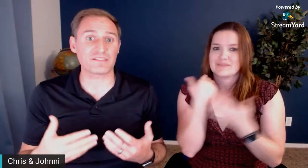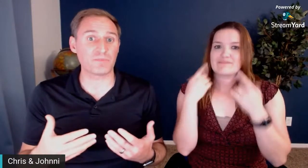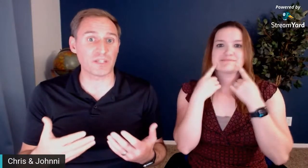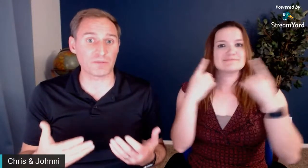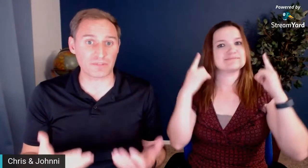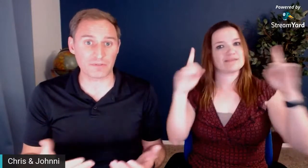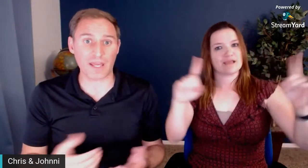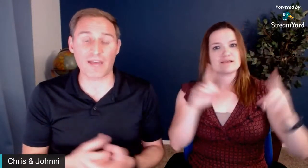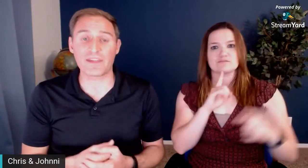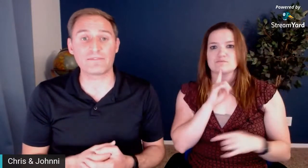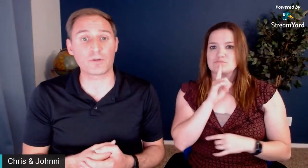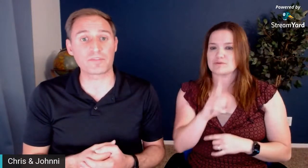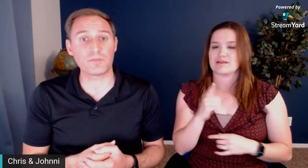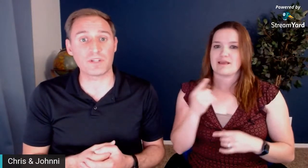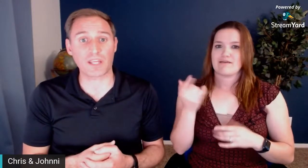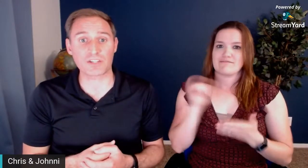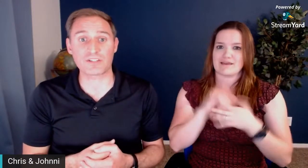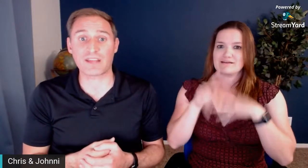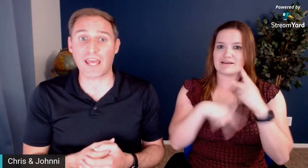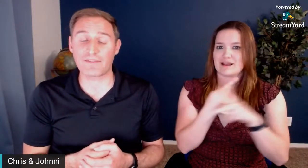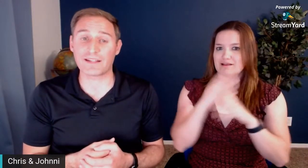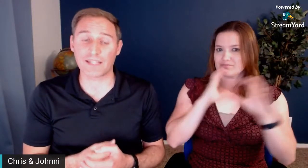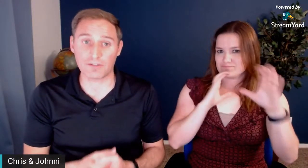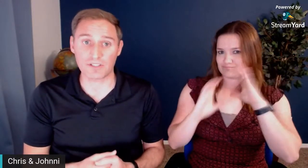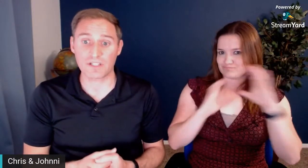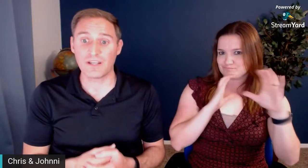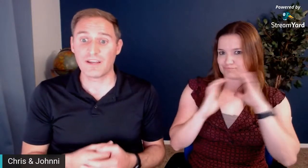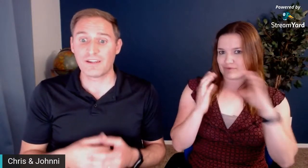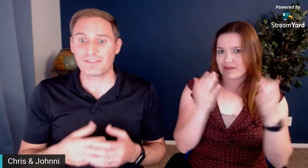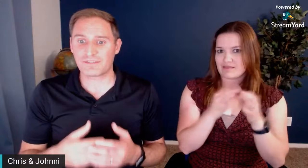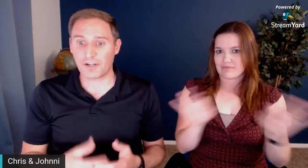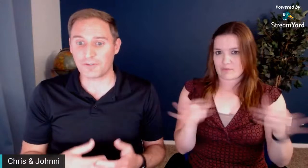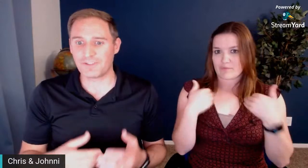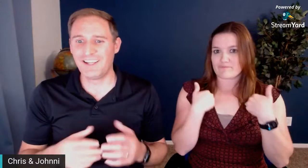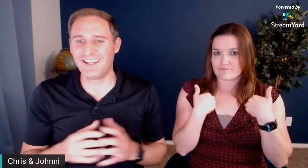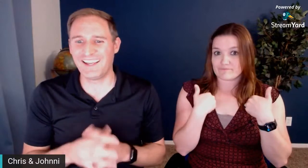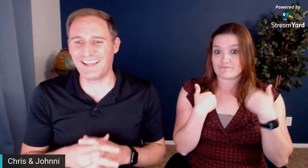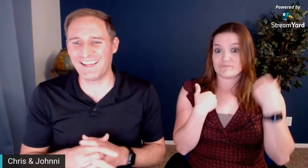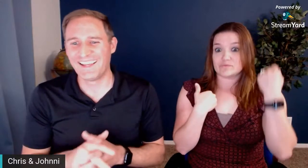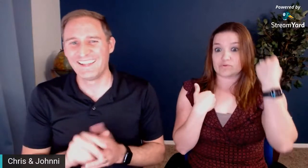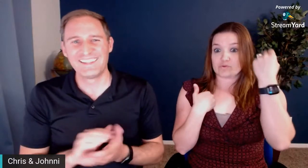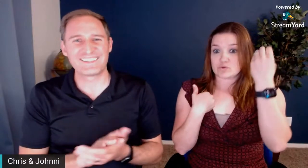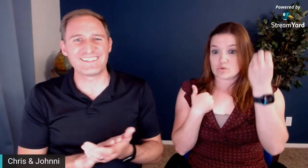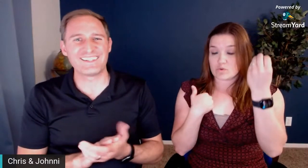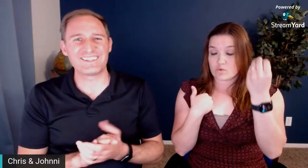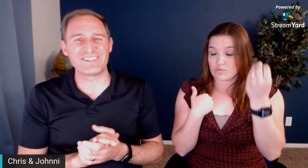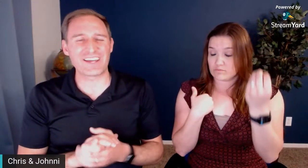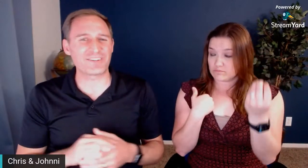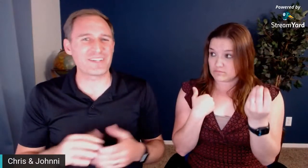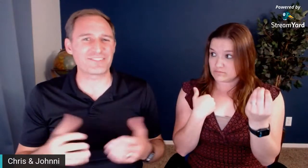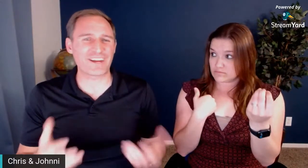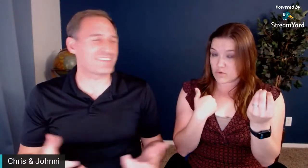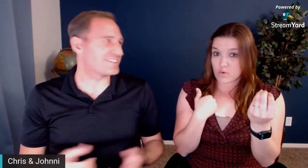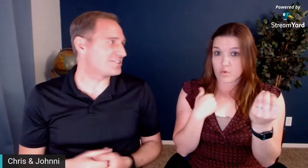to be able to have that form of communication to have that language so i don't mean to rant on too